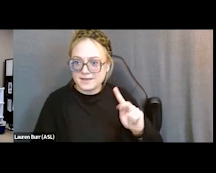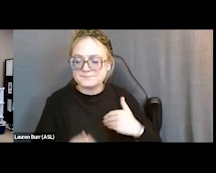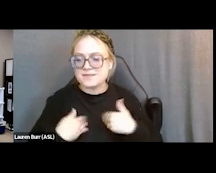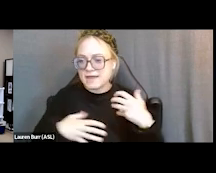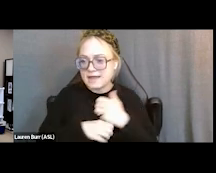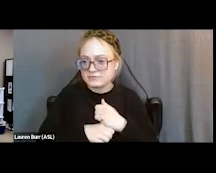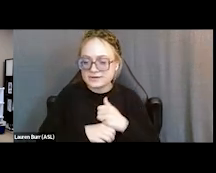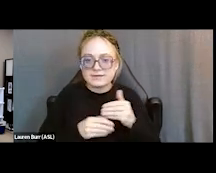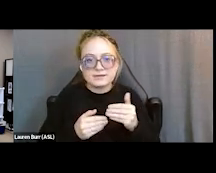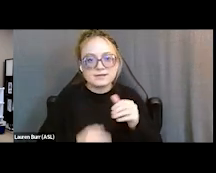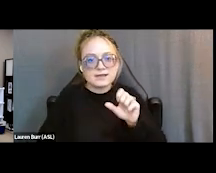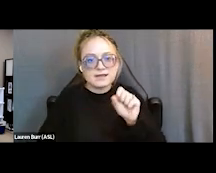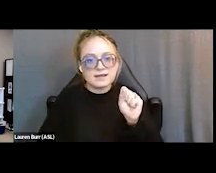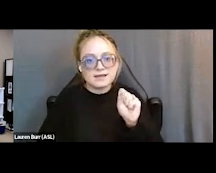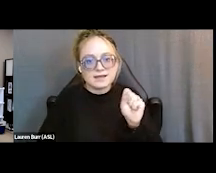test you're accurate, empathize and proceed.